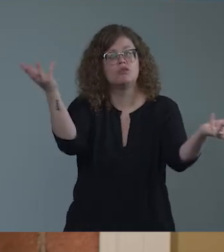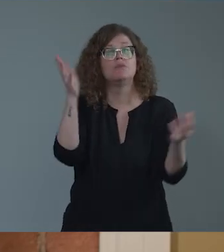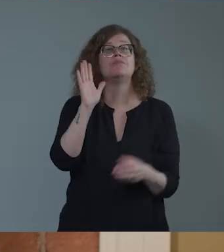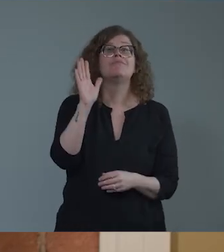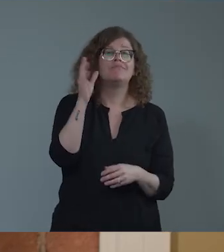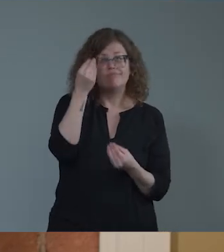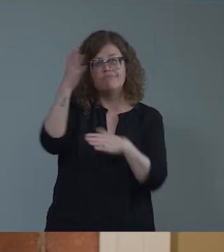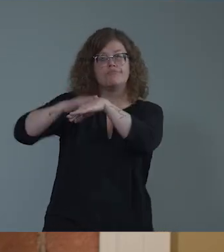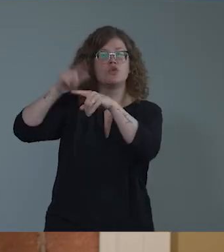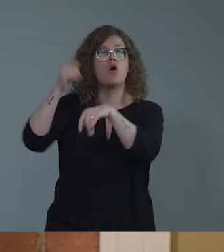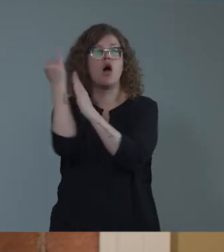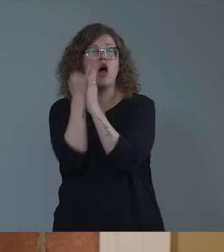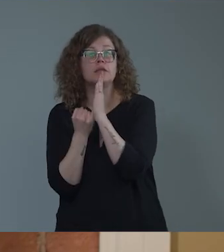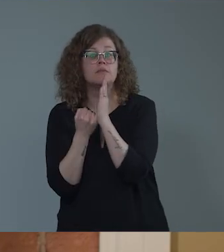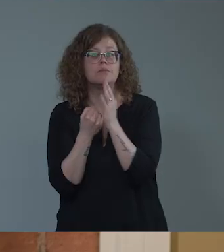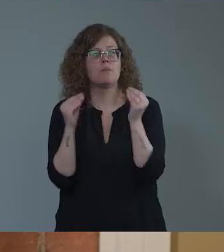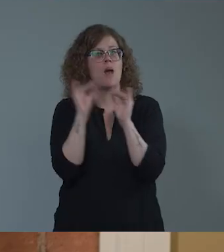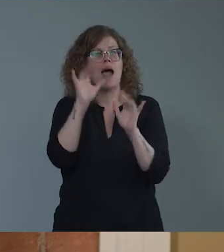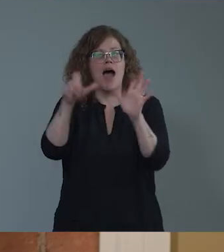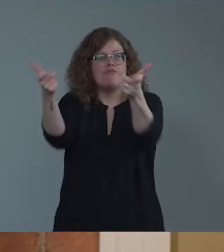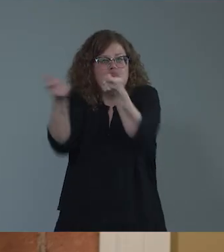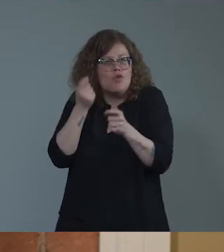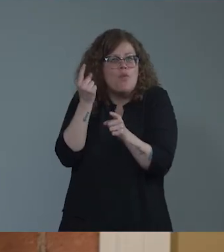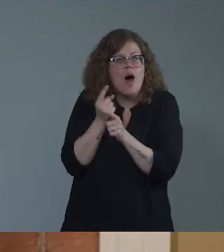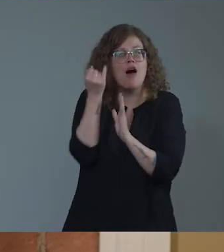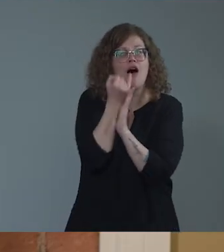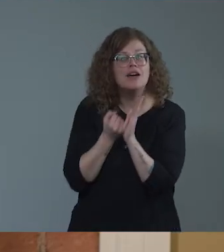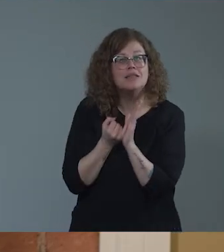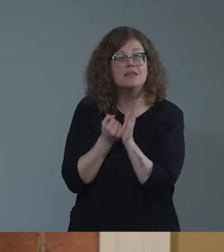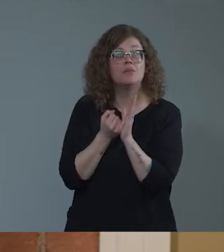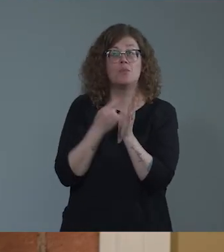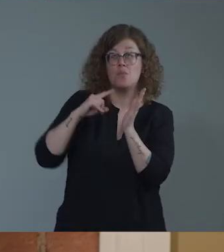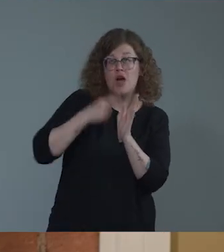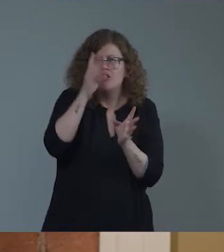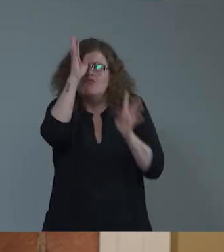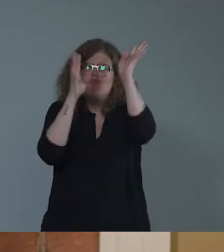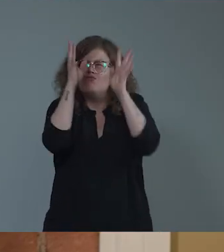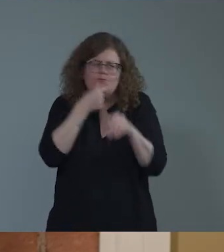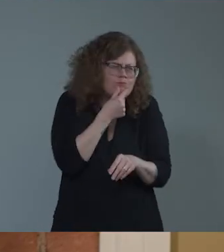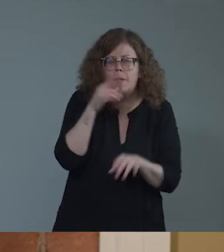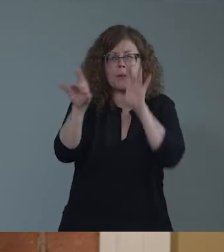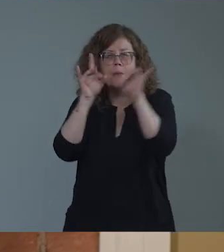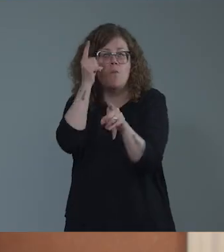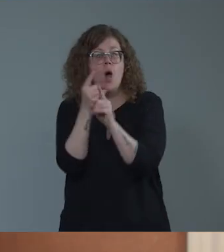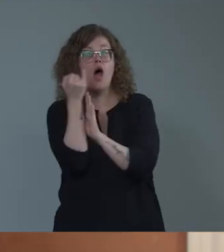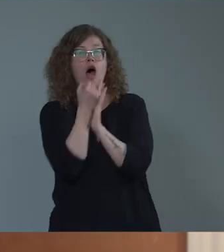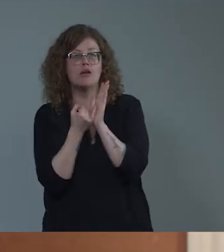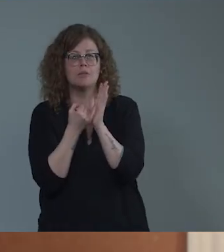So the more information you can include into your call to artists, the more likely you are to attract the right artist. And then once